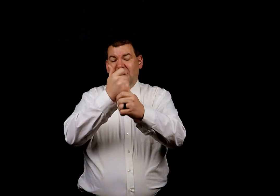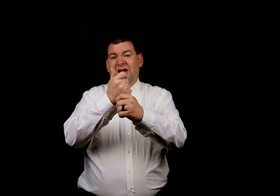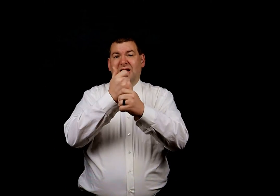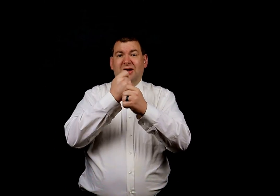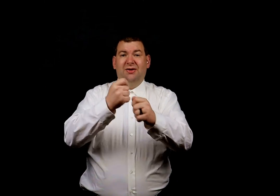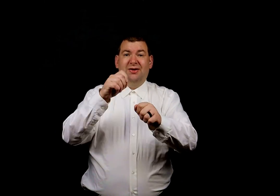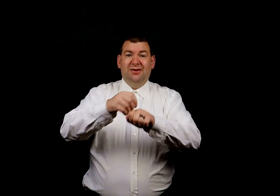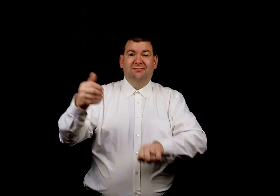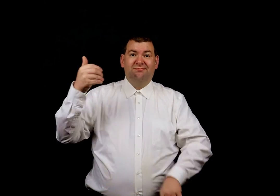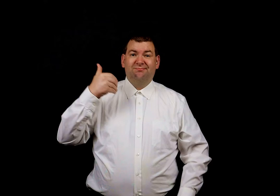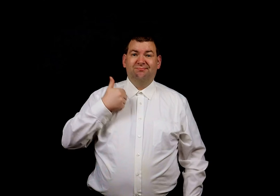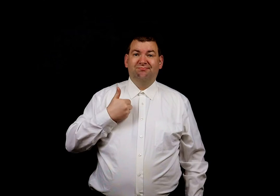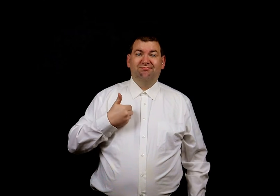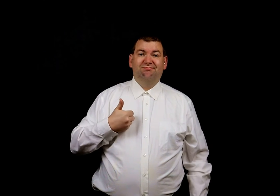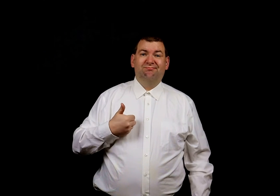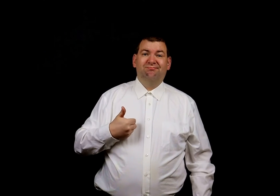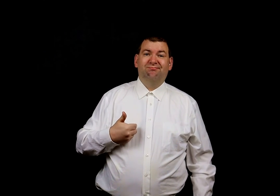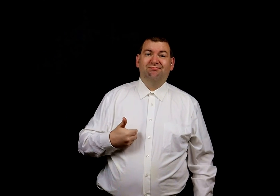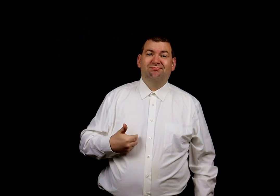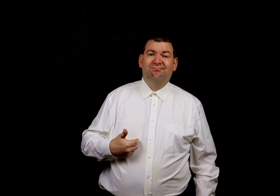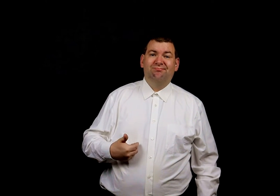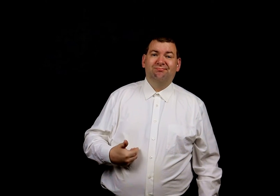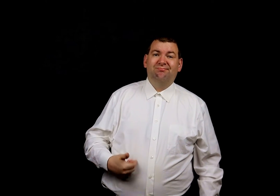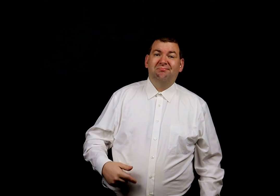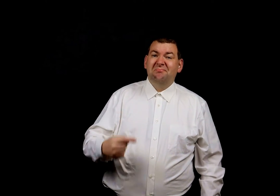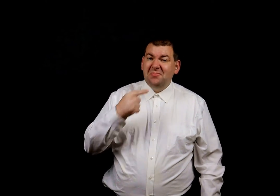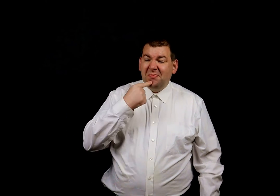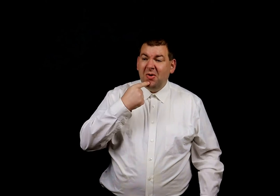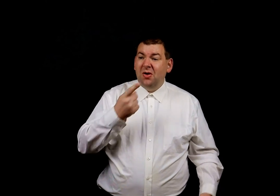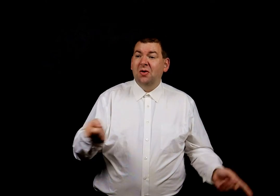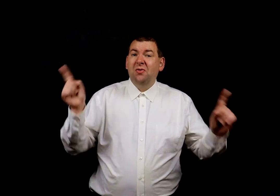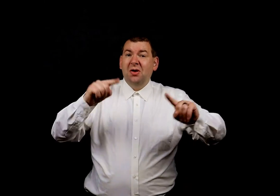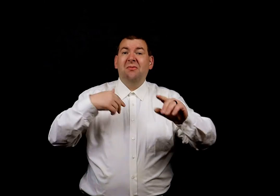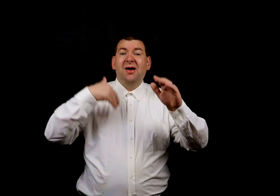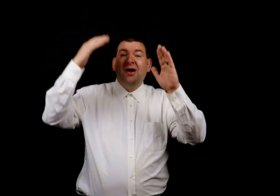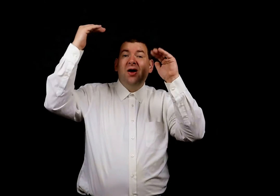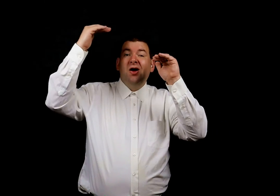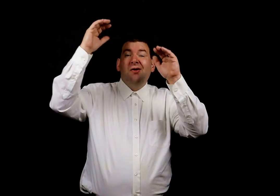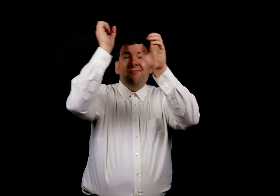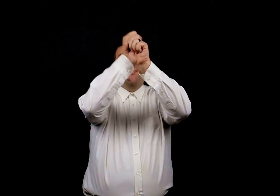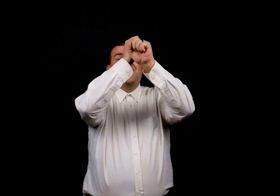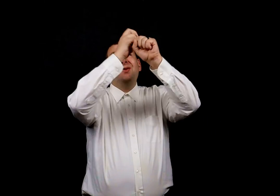the best intentions Disappointed when my hopes